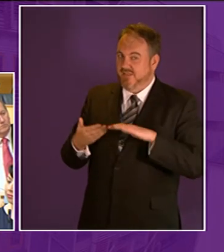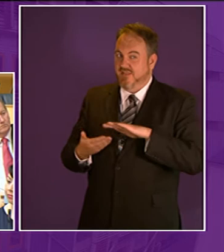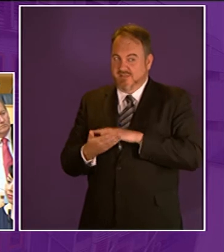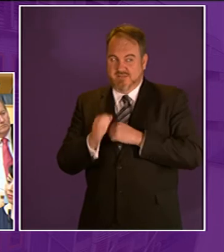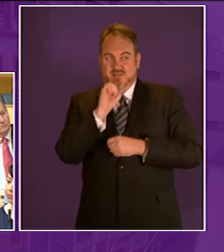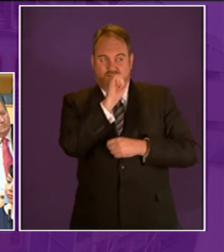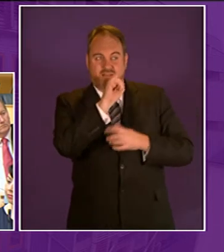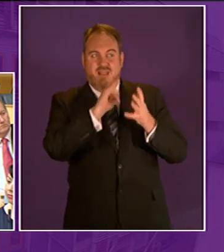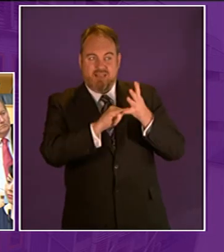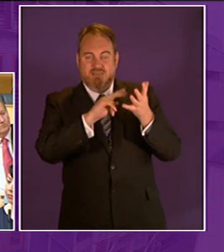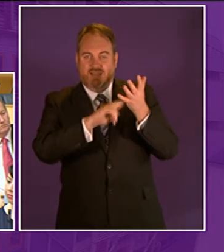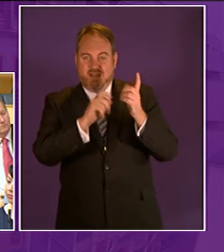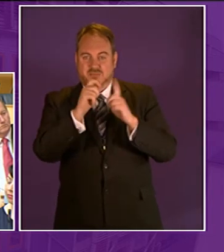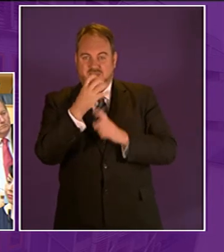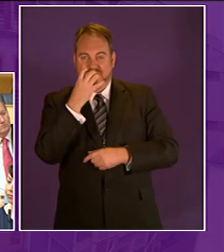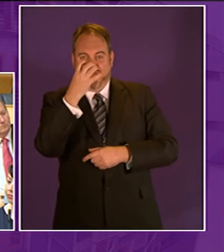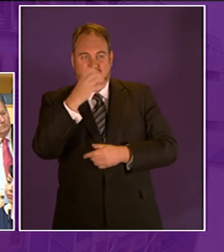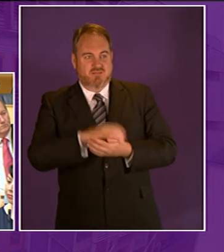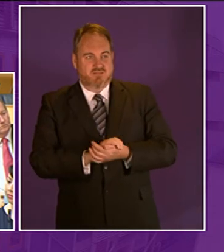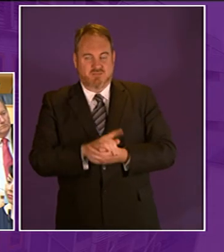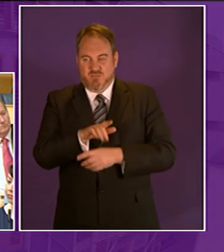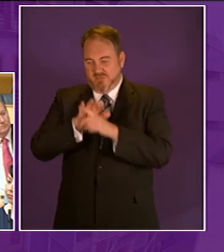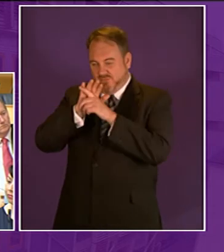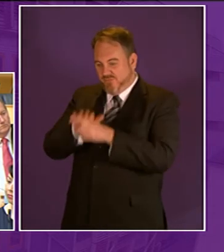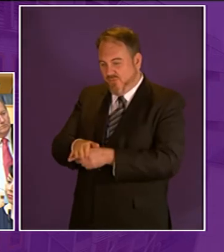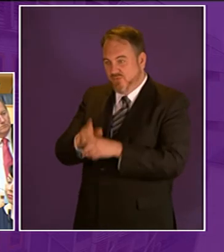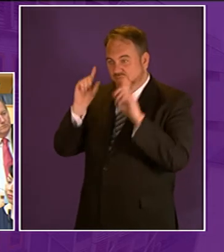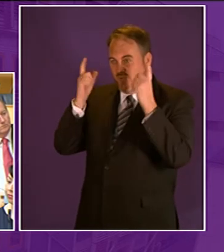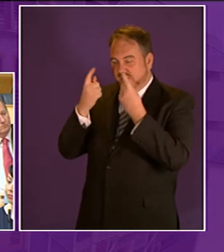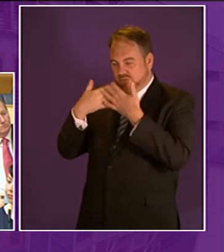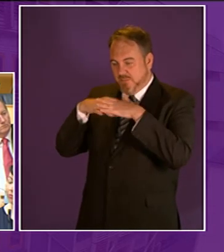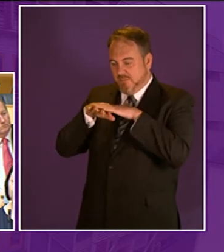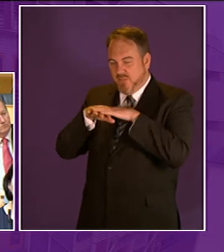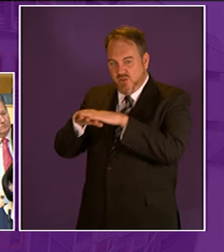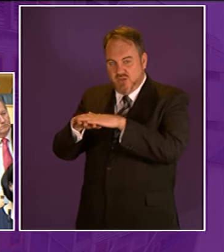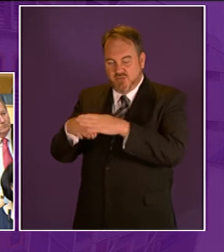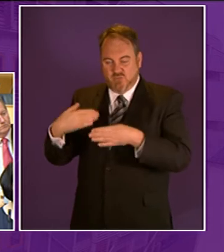They have seen their colleges forced to merge, their workplaces displaced across cities or